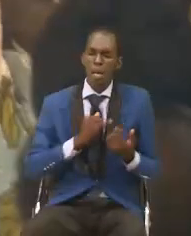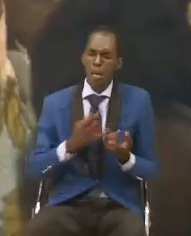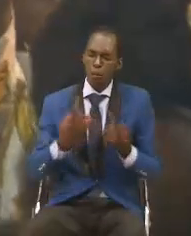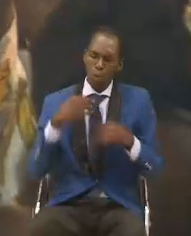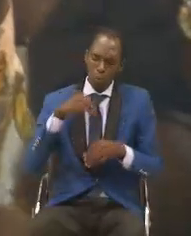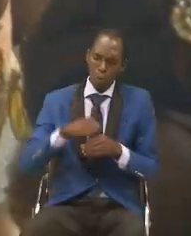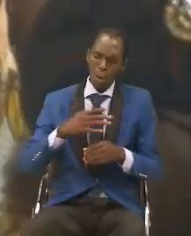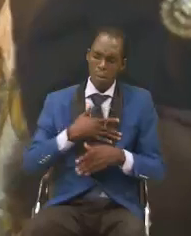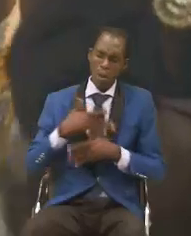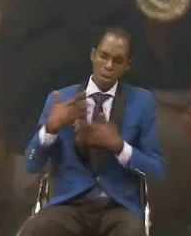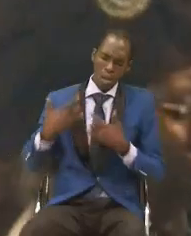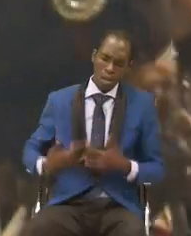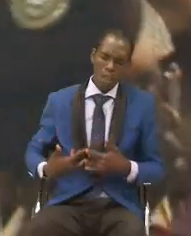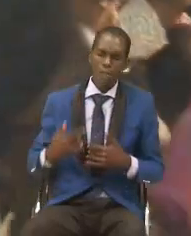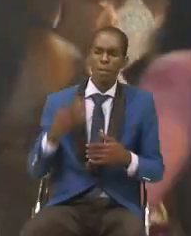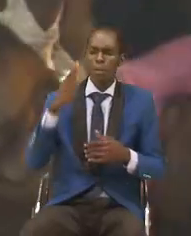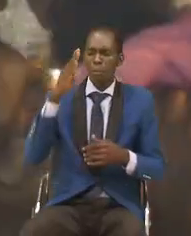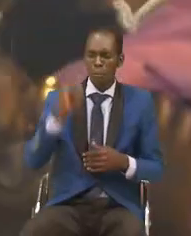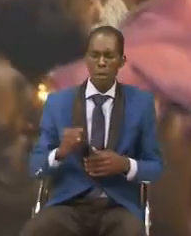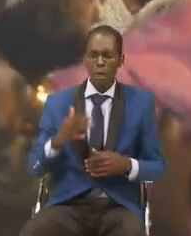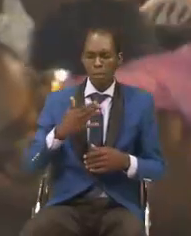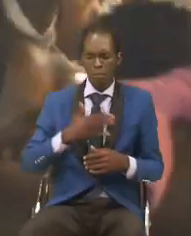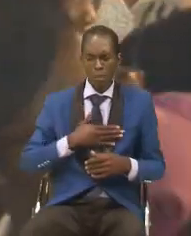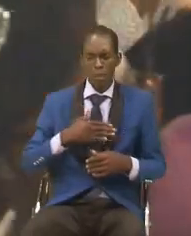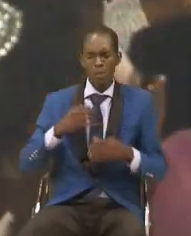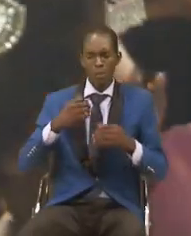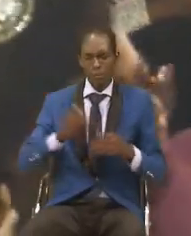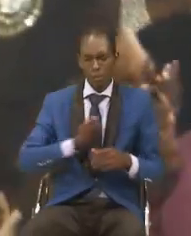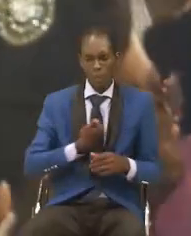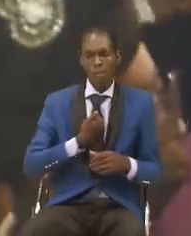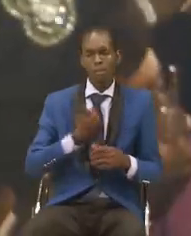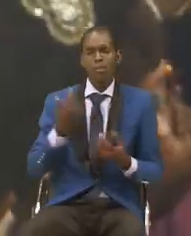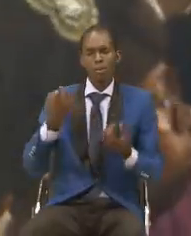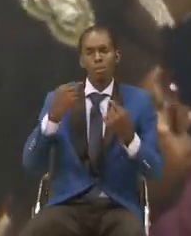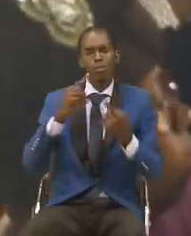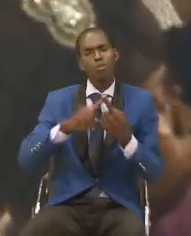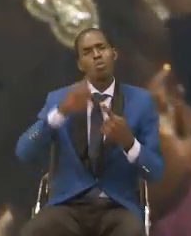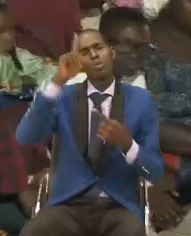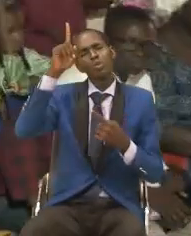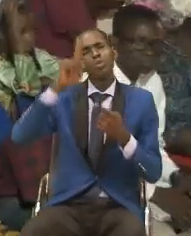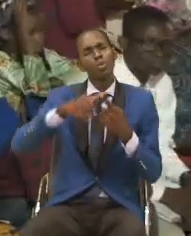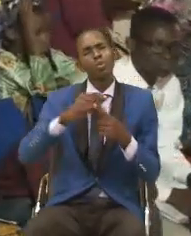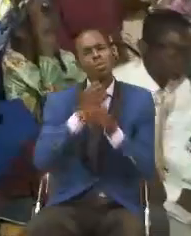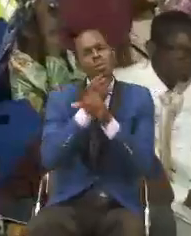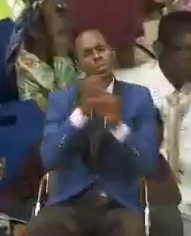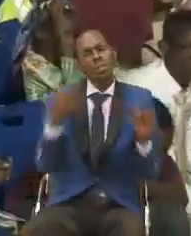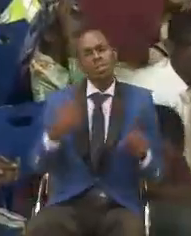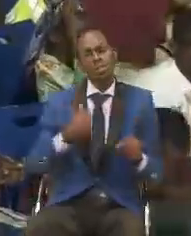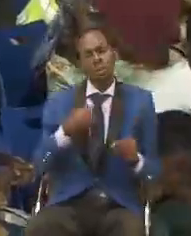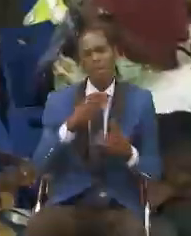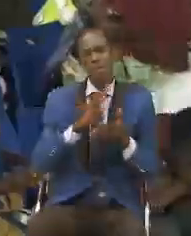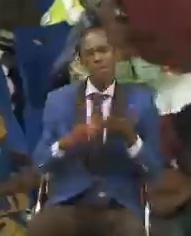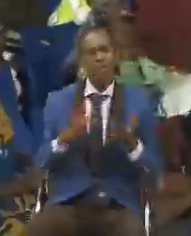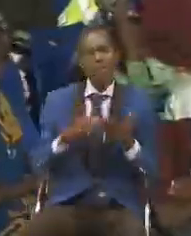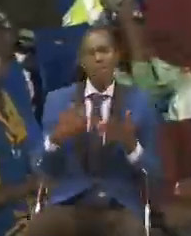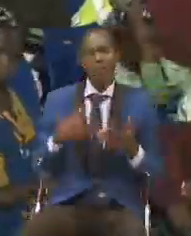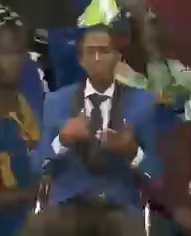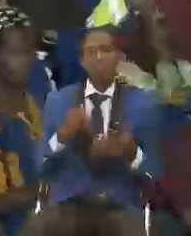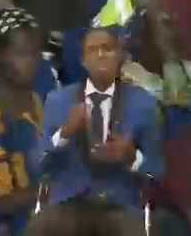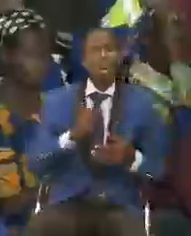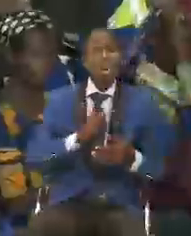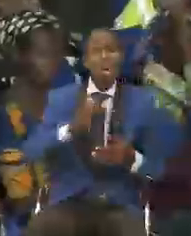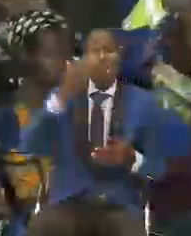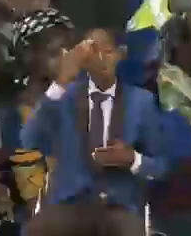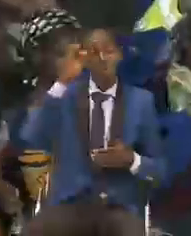i come in my heart by my faith in my volition by myself i come to you to save me and to forgive me